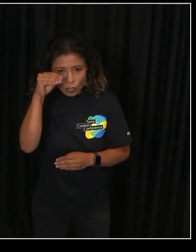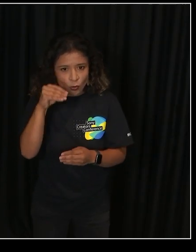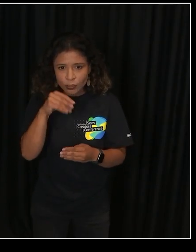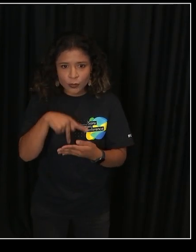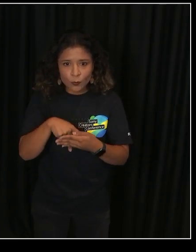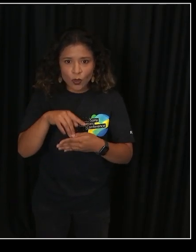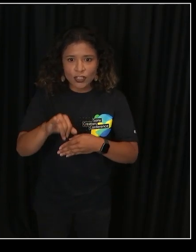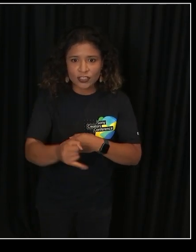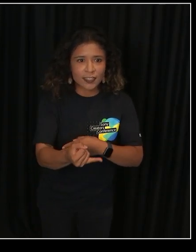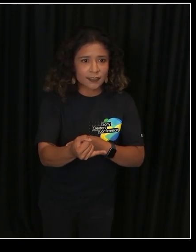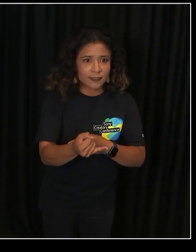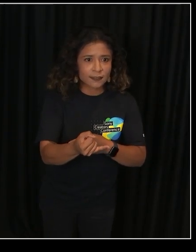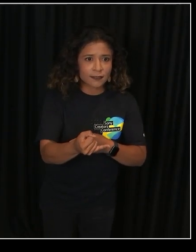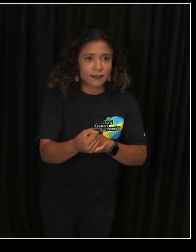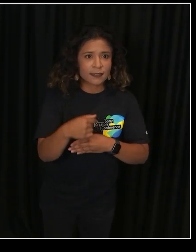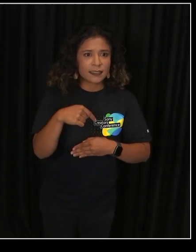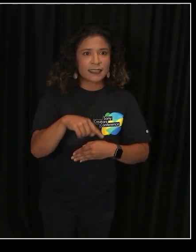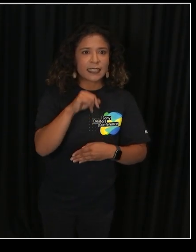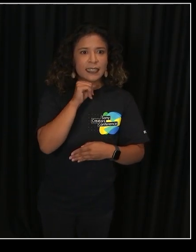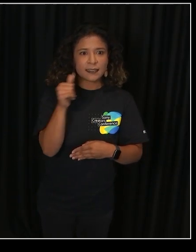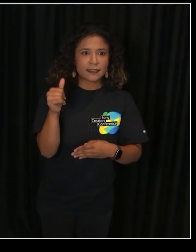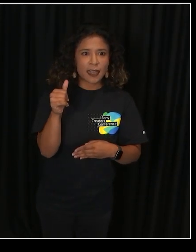it is not really that much compute overall.